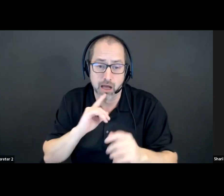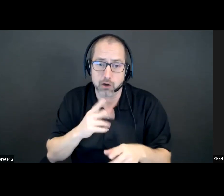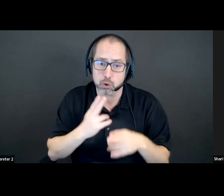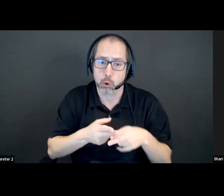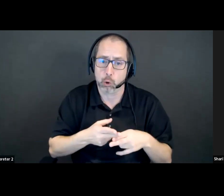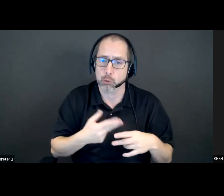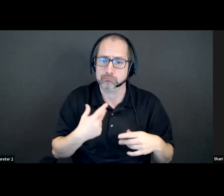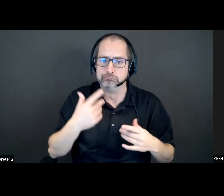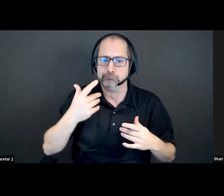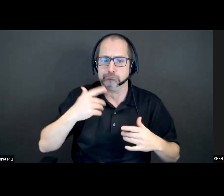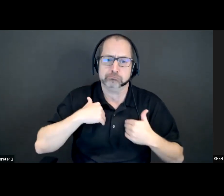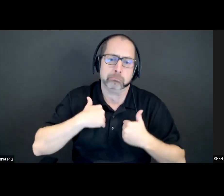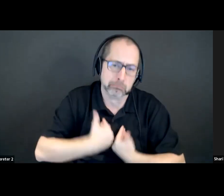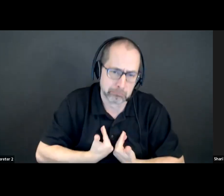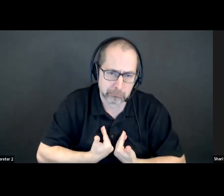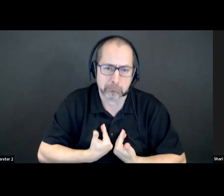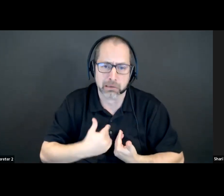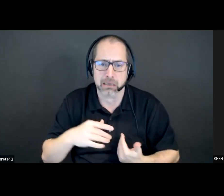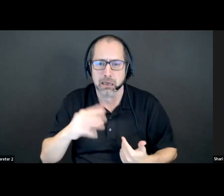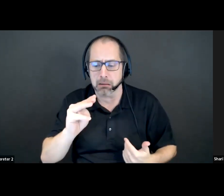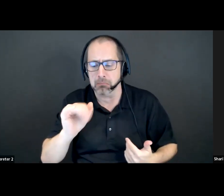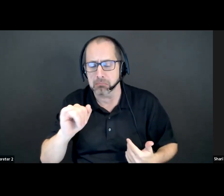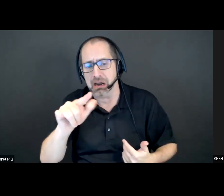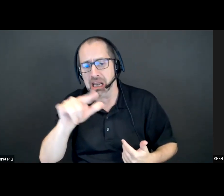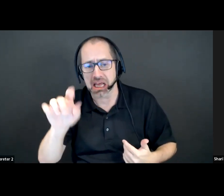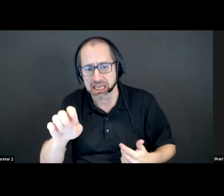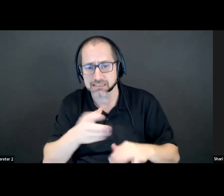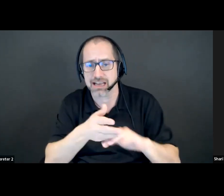apparently I need to pace my activity so I'm not exceeding my energy envelope.